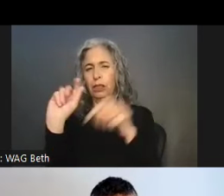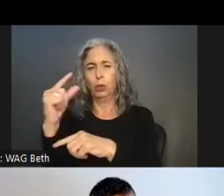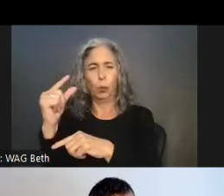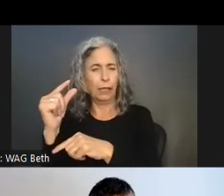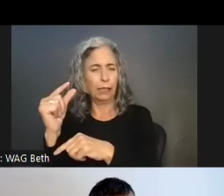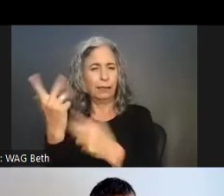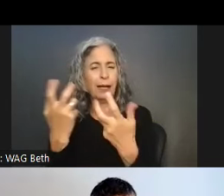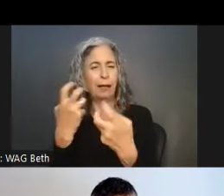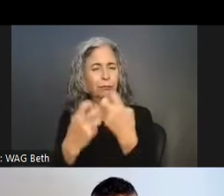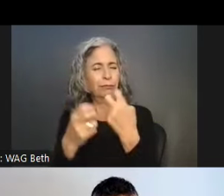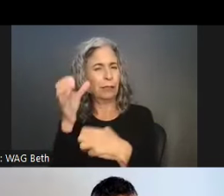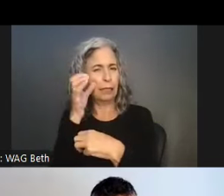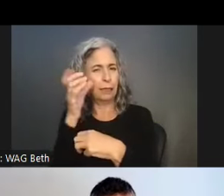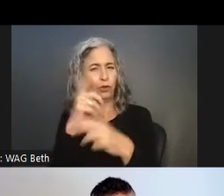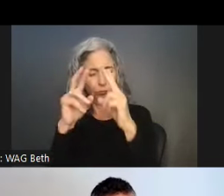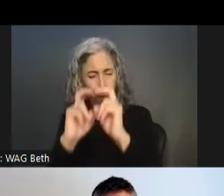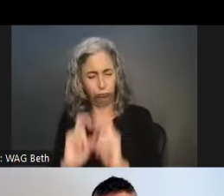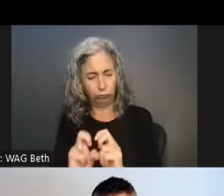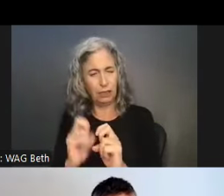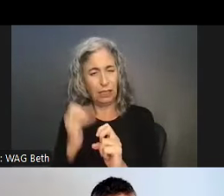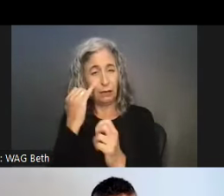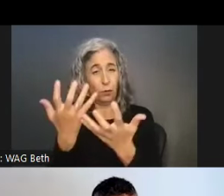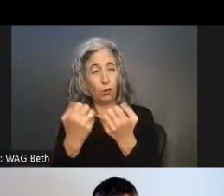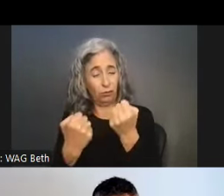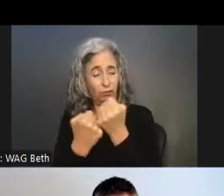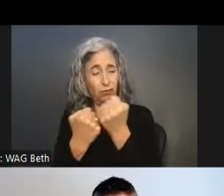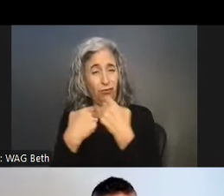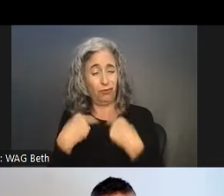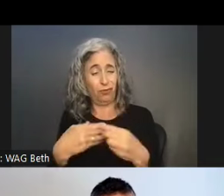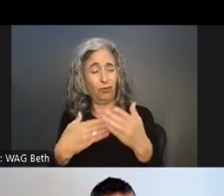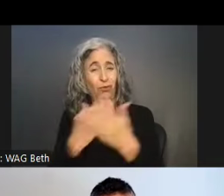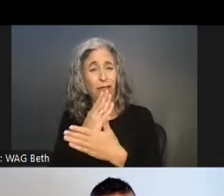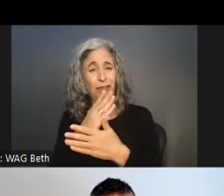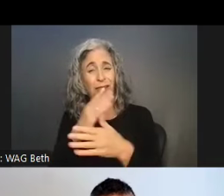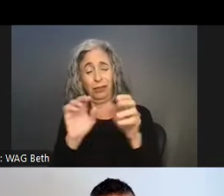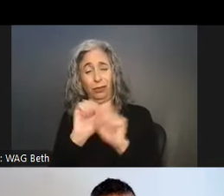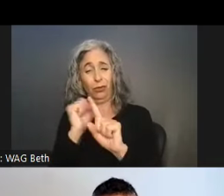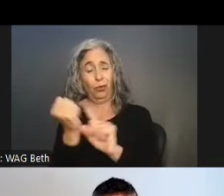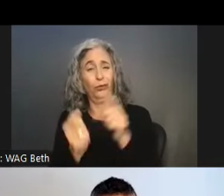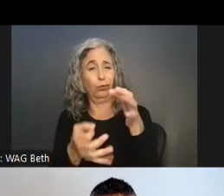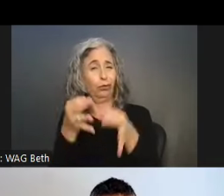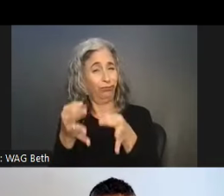examined if we wish to support human rights and social justice. The mainstream idea of